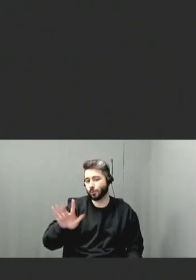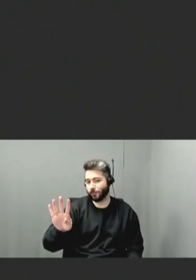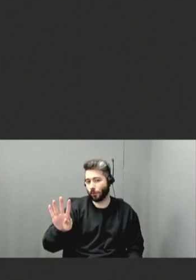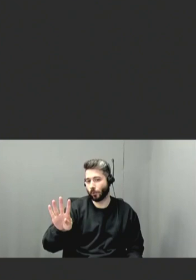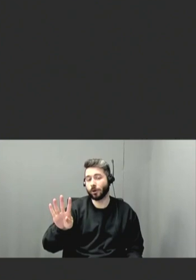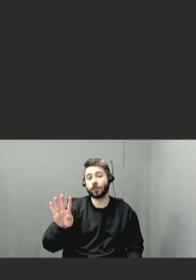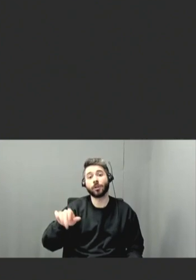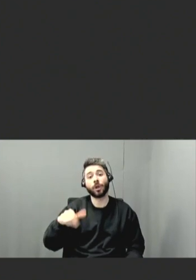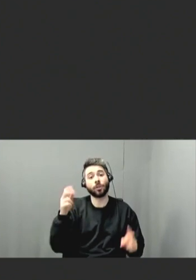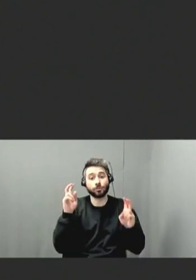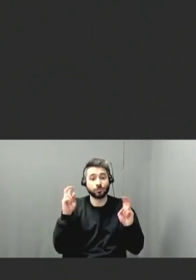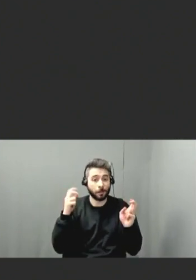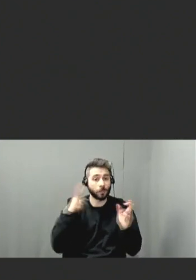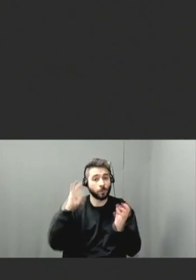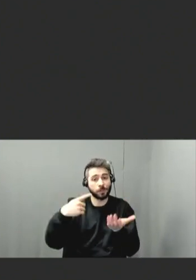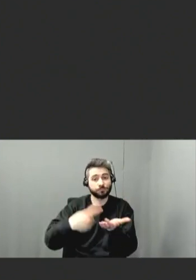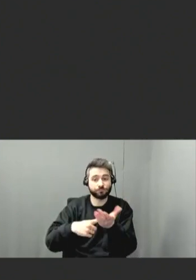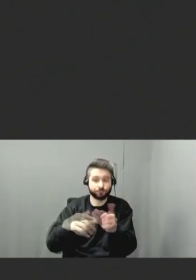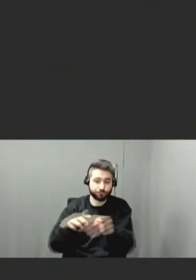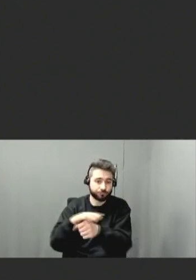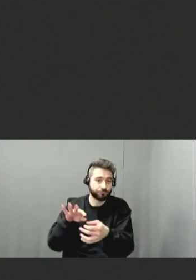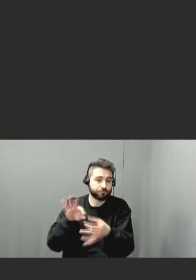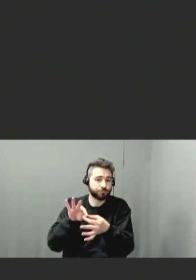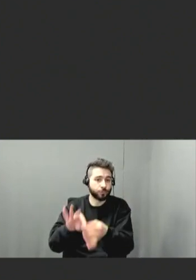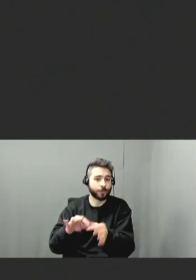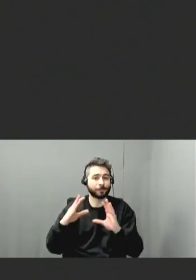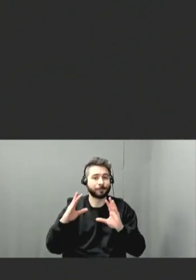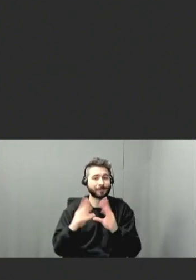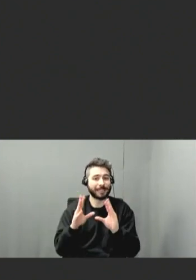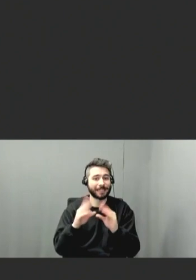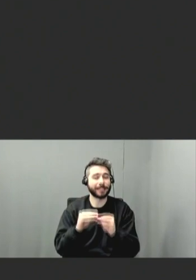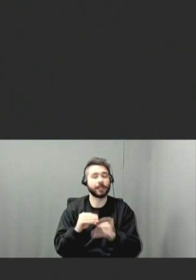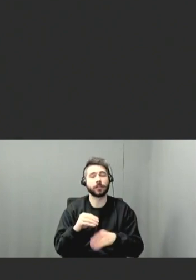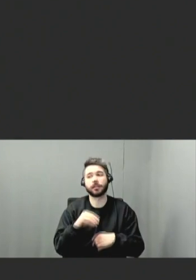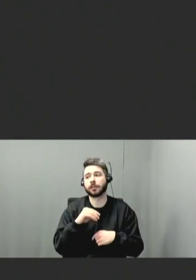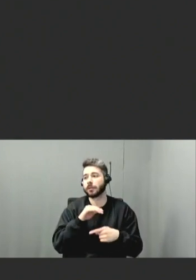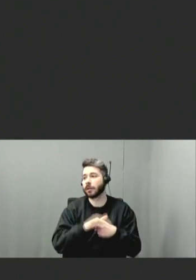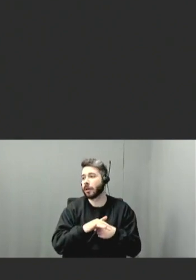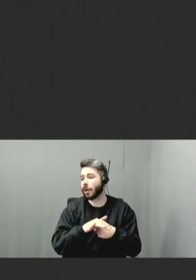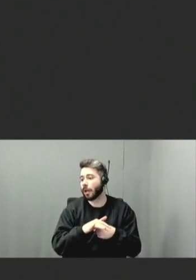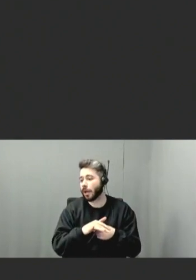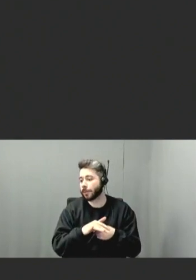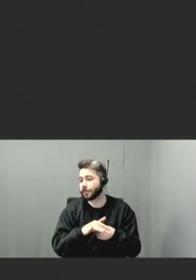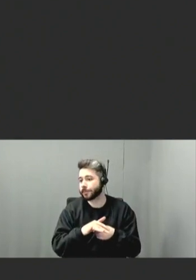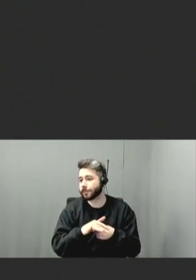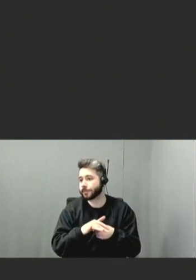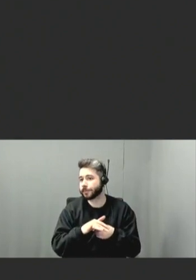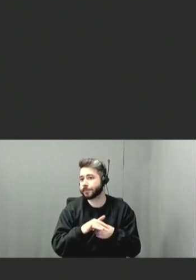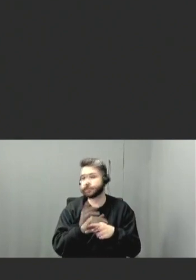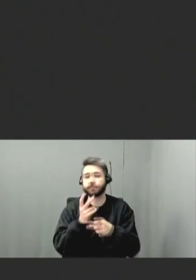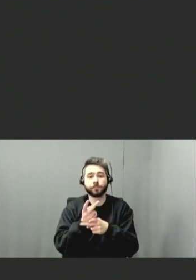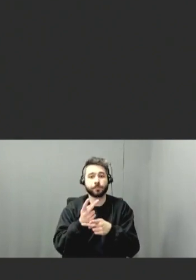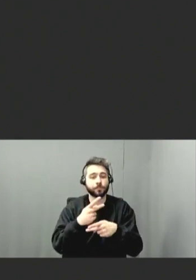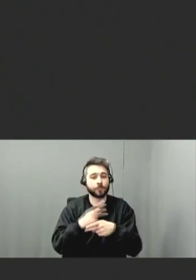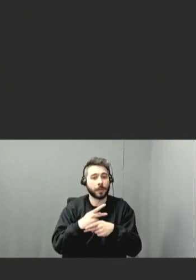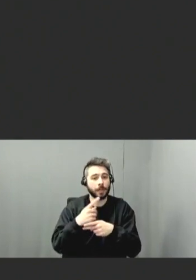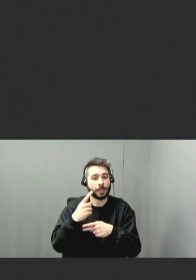Other topics that will be covered in the meeting include products for prevention of RSV for